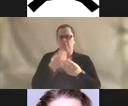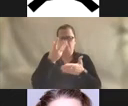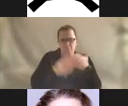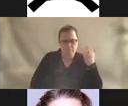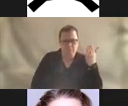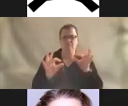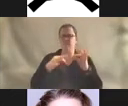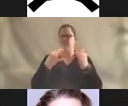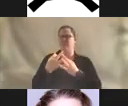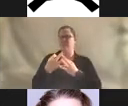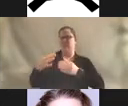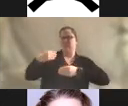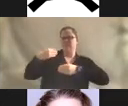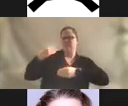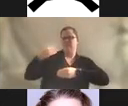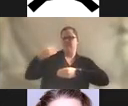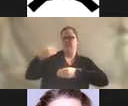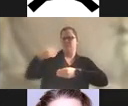when we lose family members early.